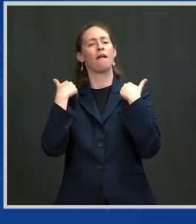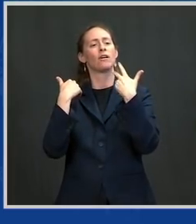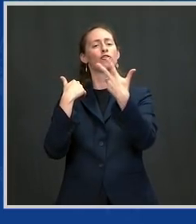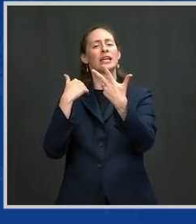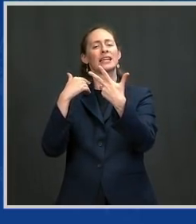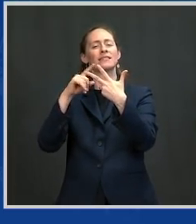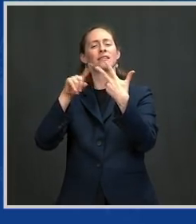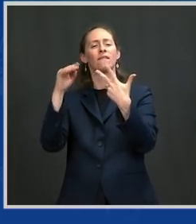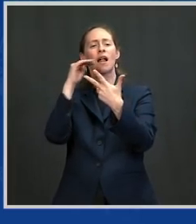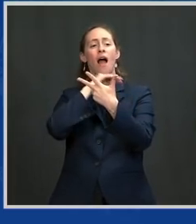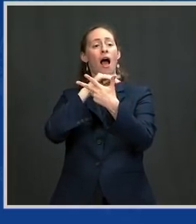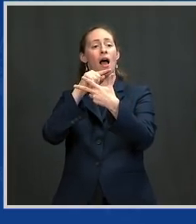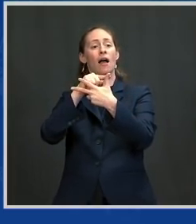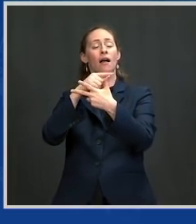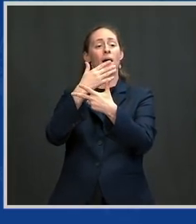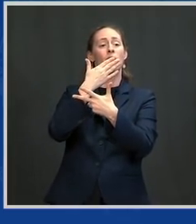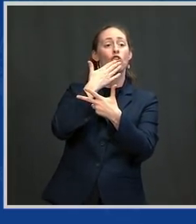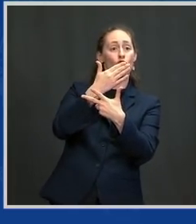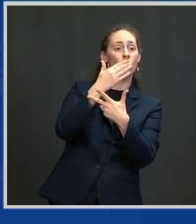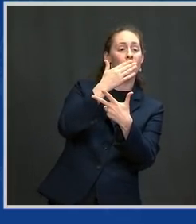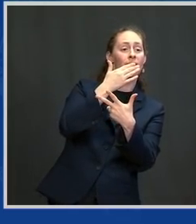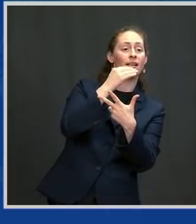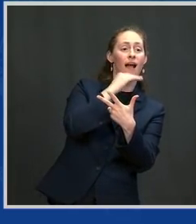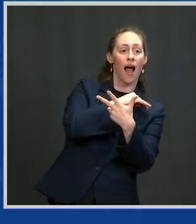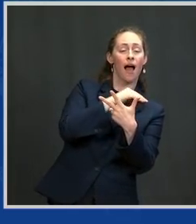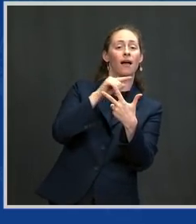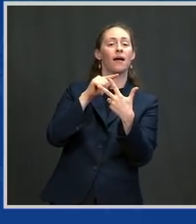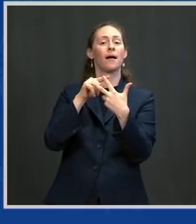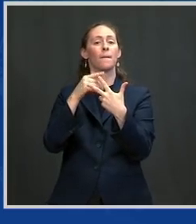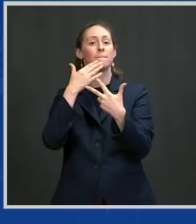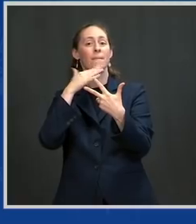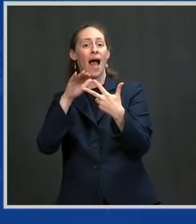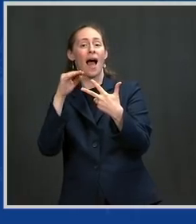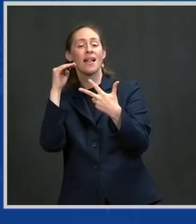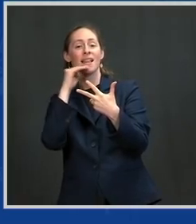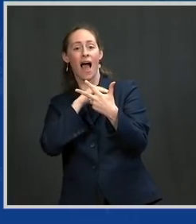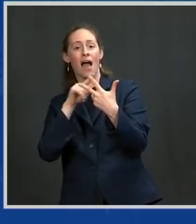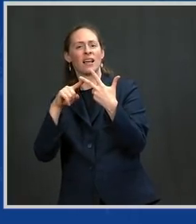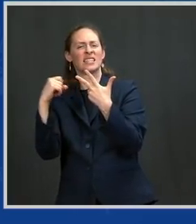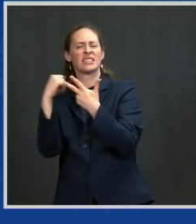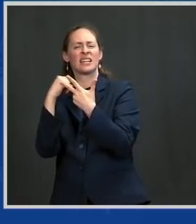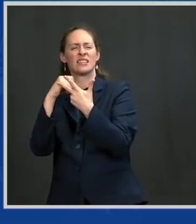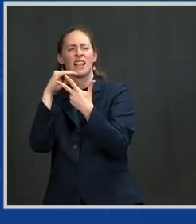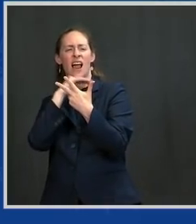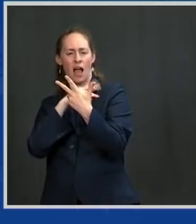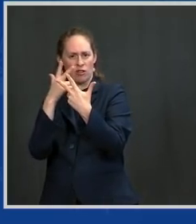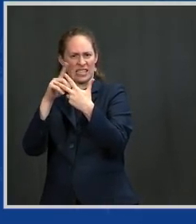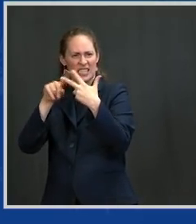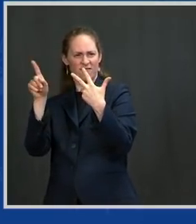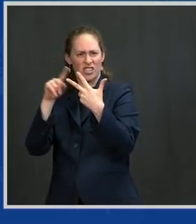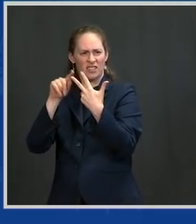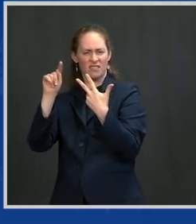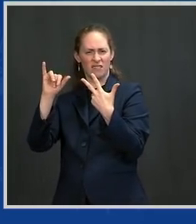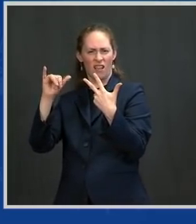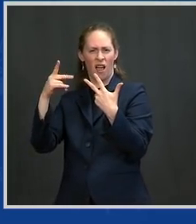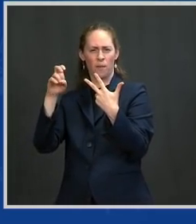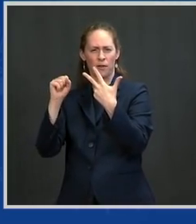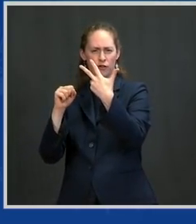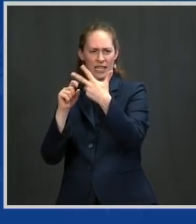But I think it's appropriate to say that the Republican Party